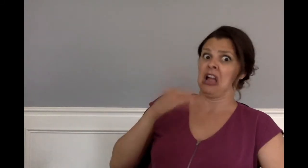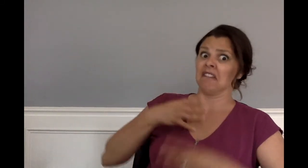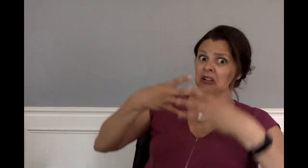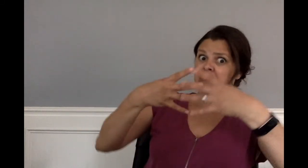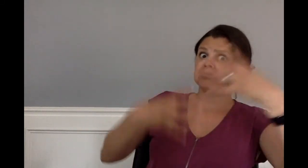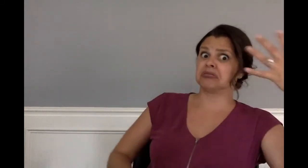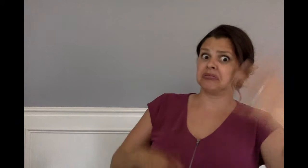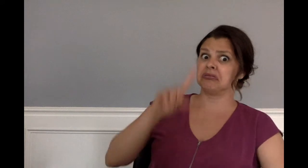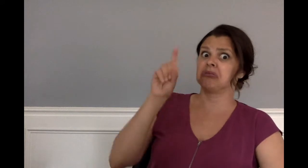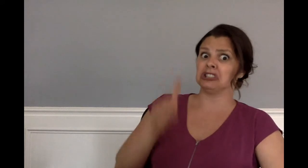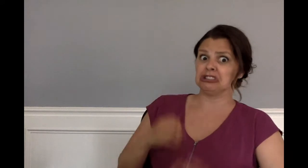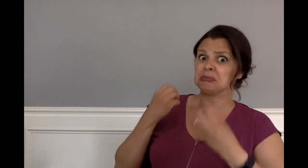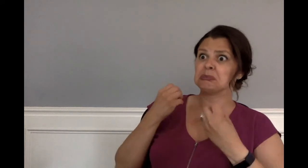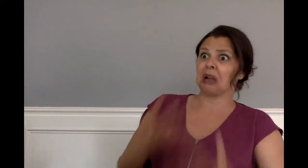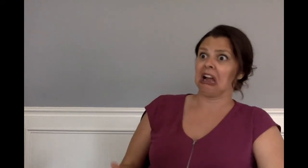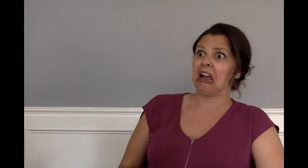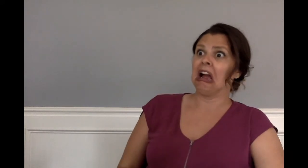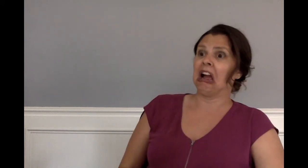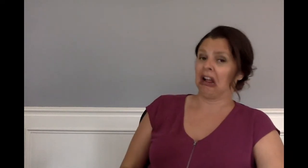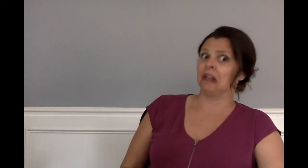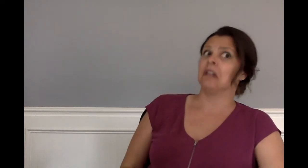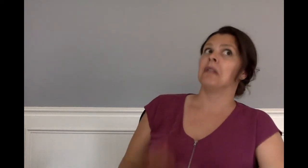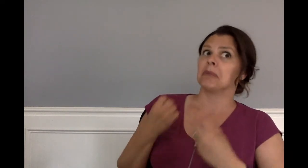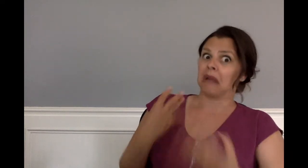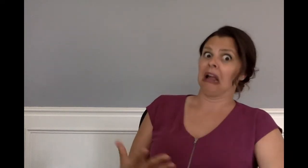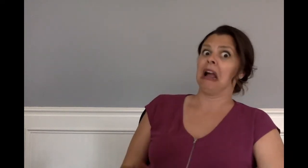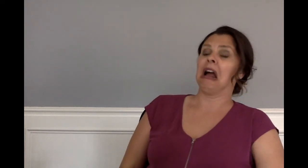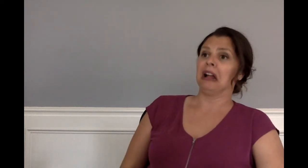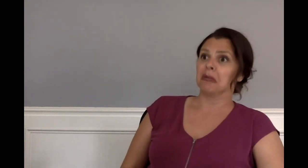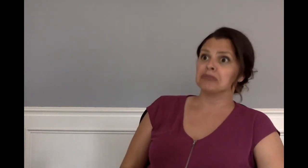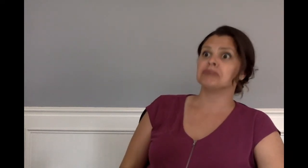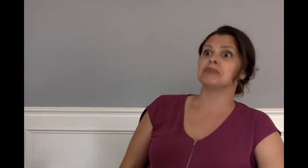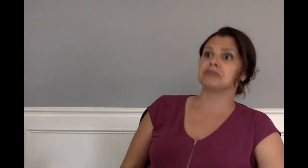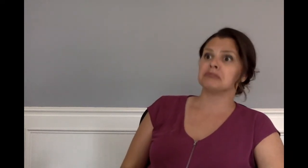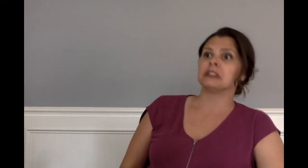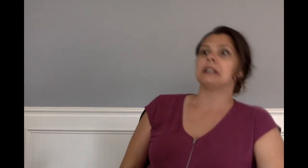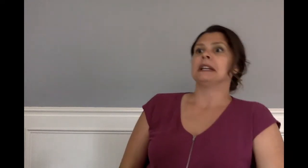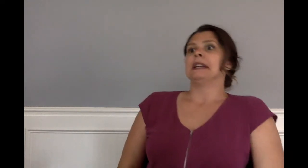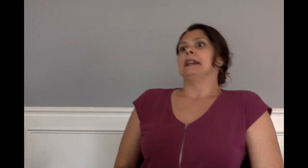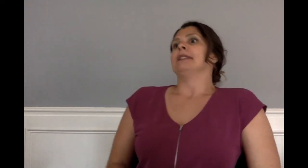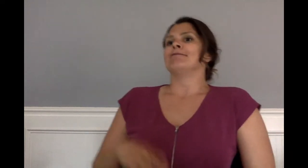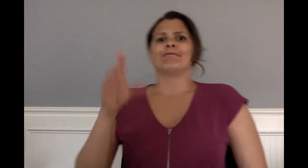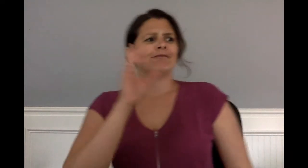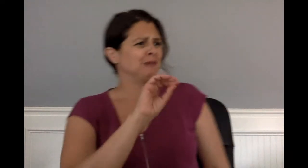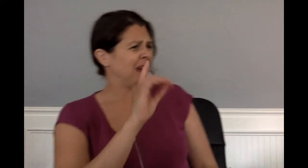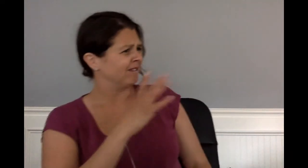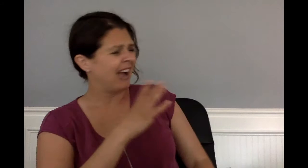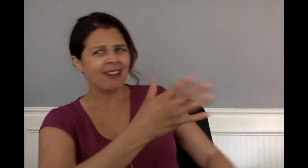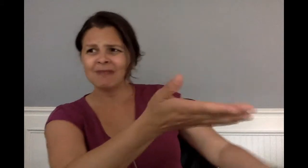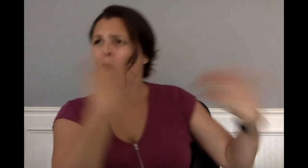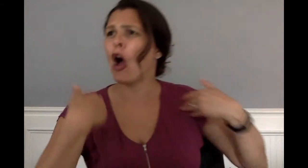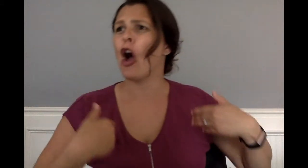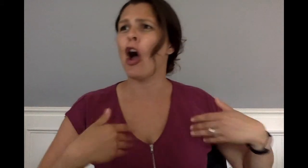Charlie did have questions. Lots of them. “Great.” Desdemona pulled out a form.